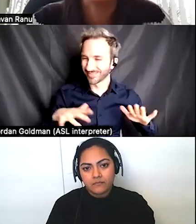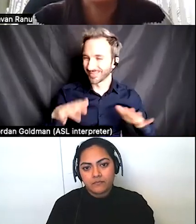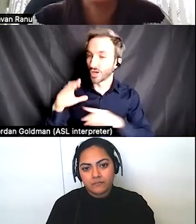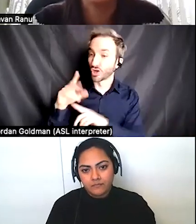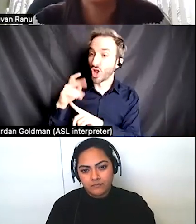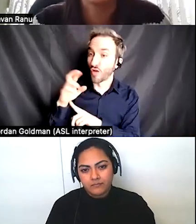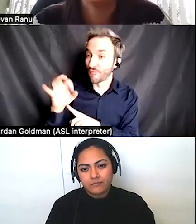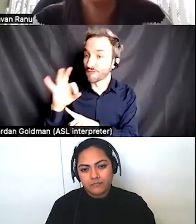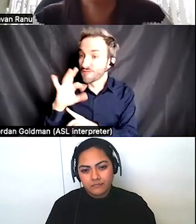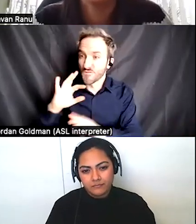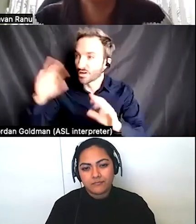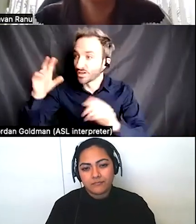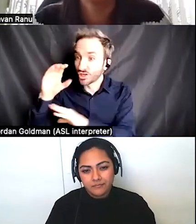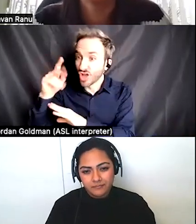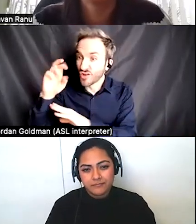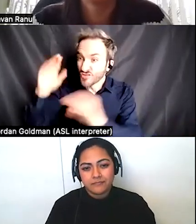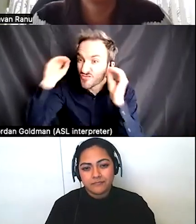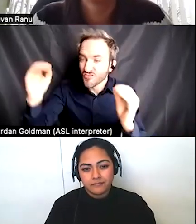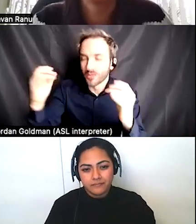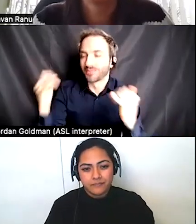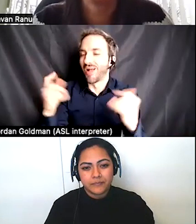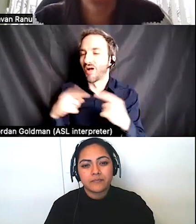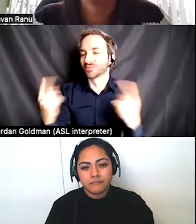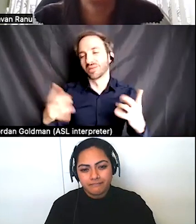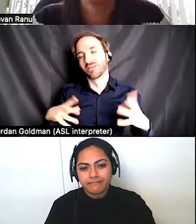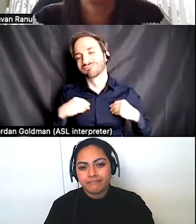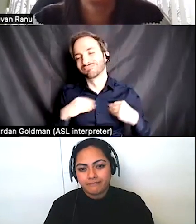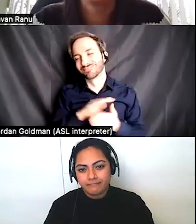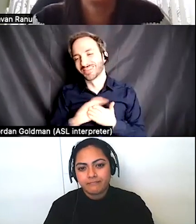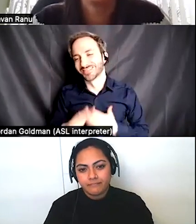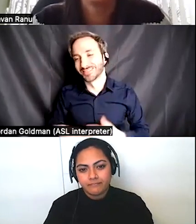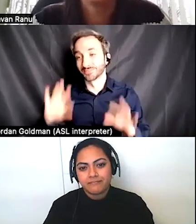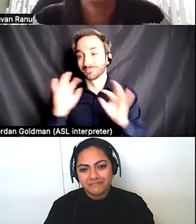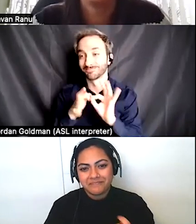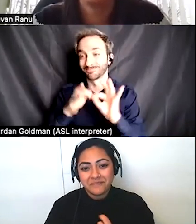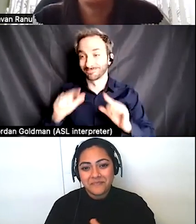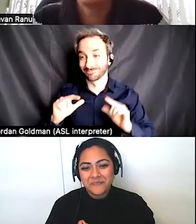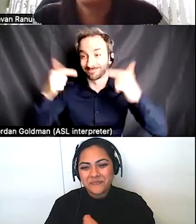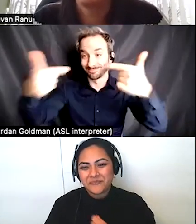opposite, which is kind of nice to have. Monique: Oh, this is interesting. My colleague,